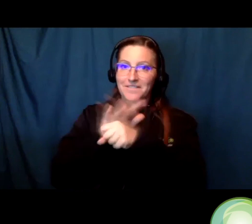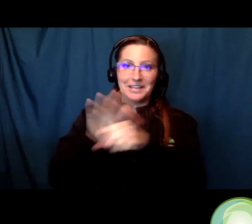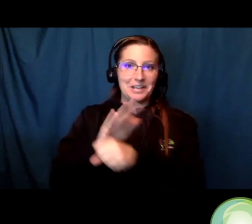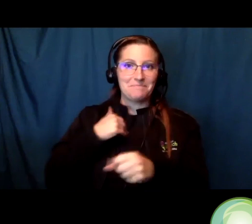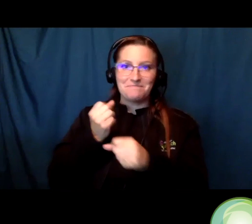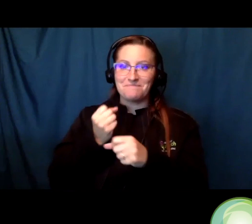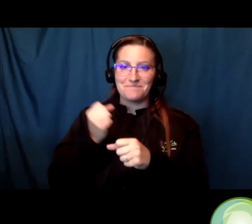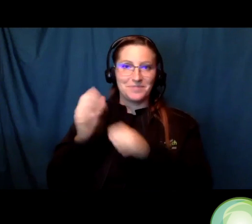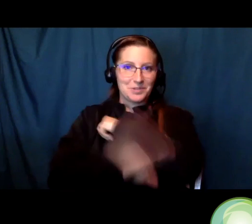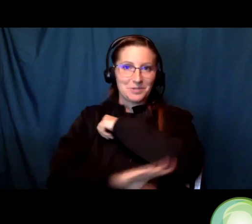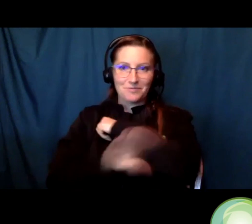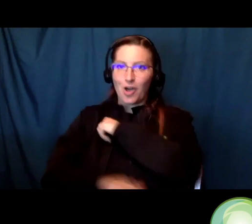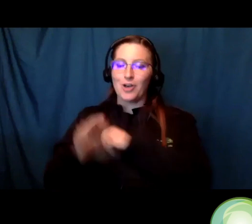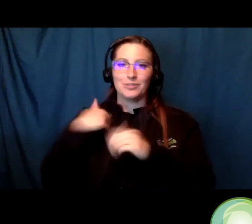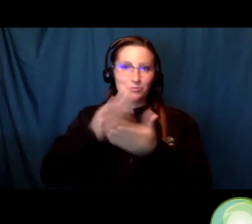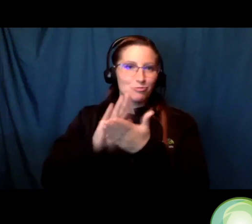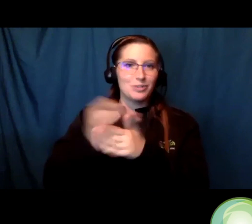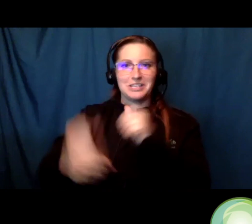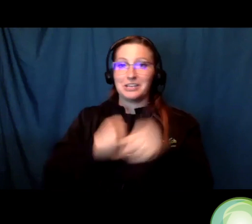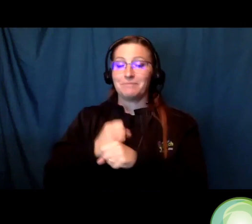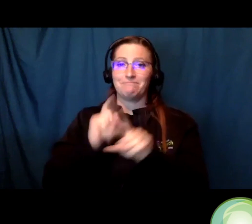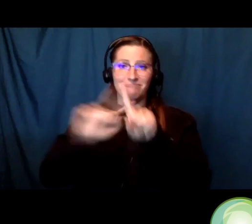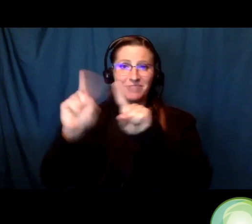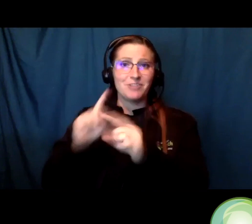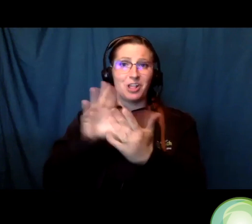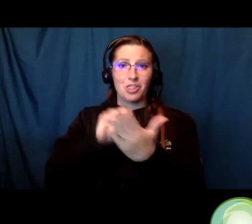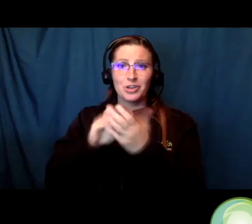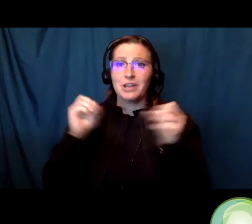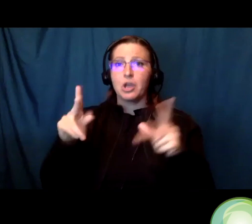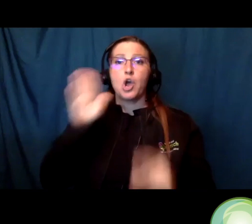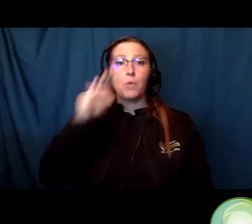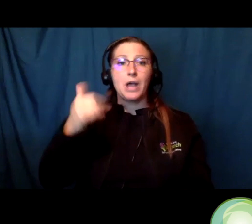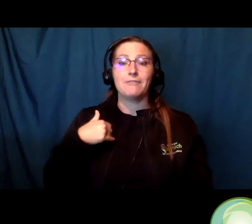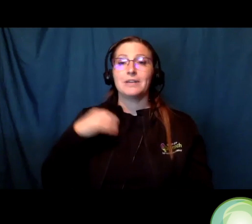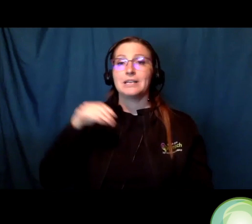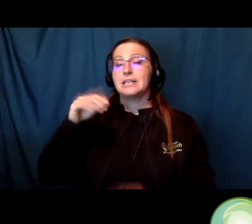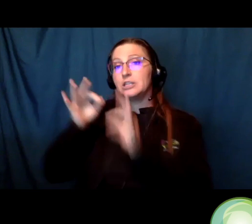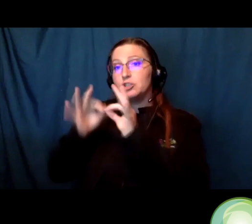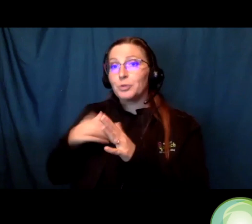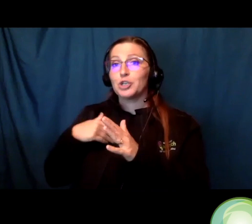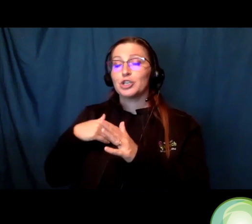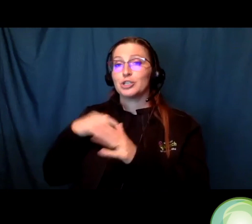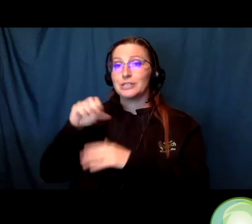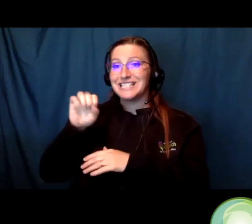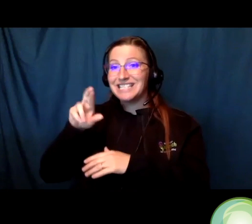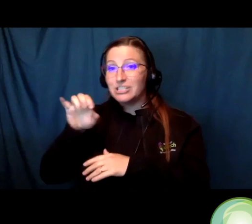for learning opportunities and things. There will be an interpreter series. We are working on some specific